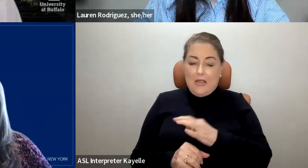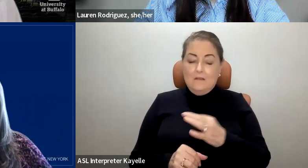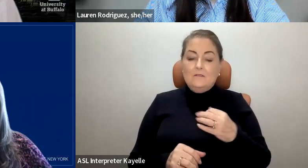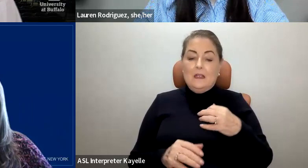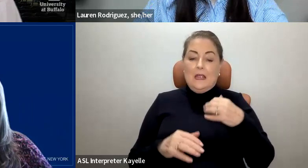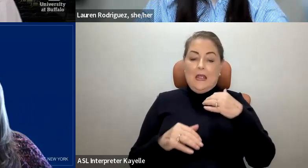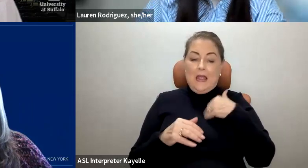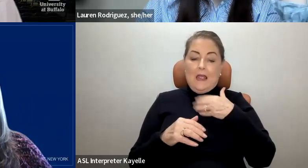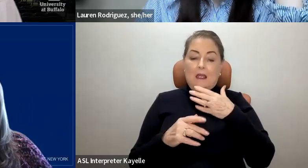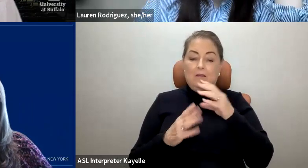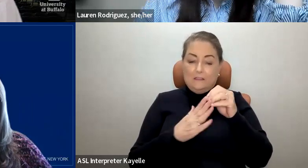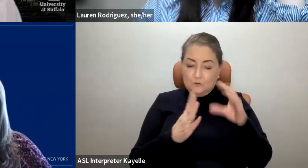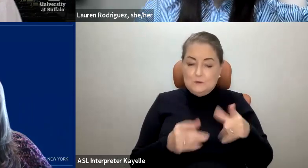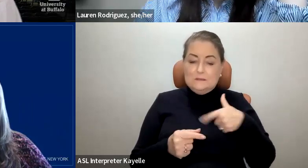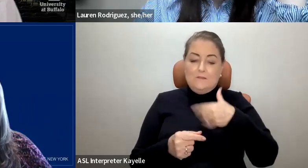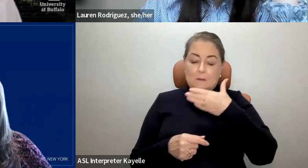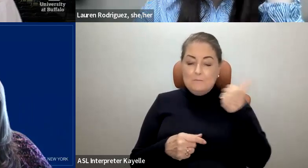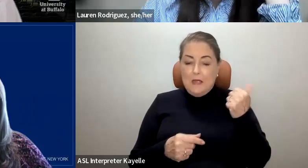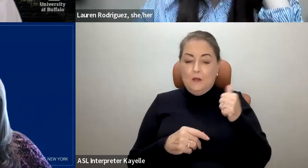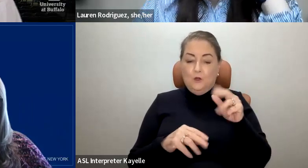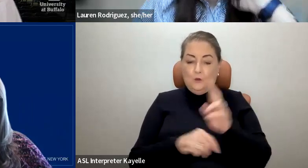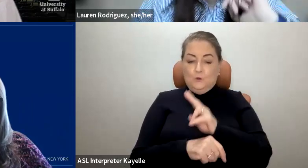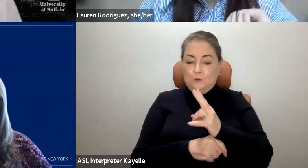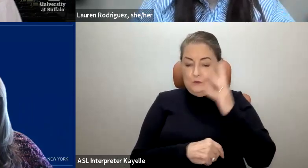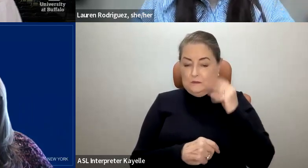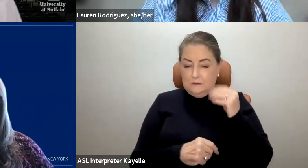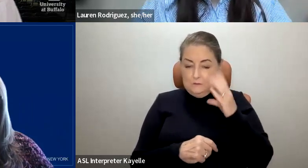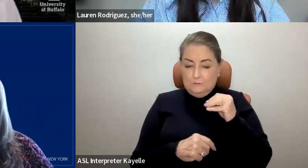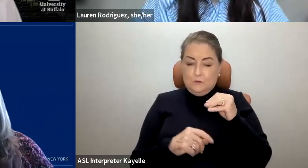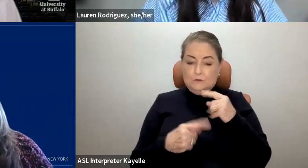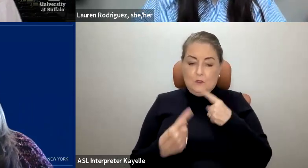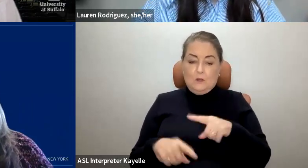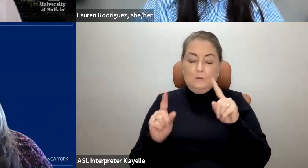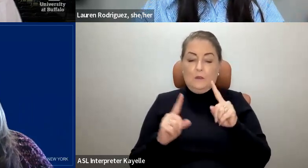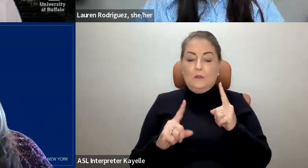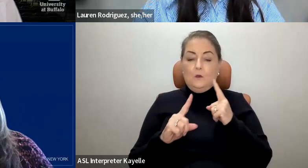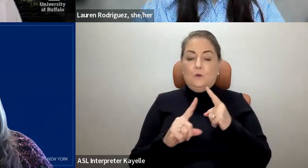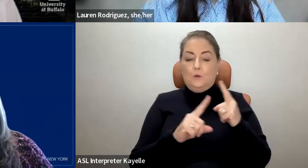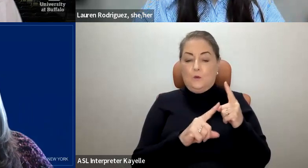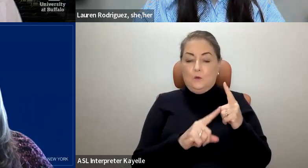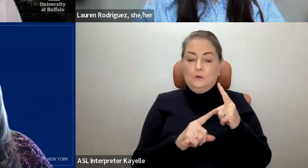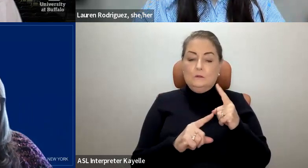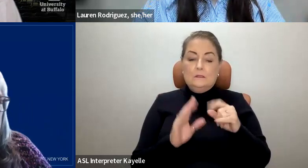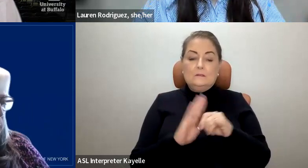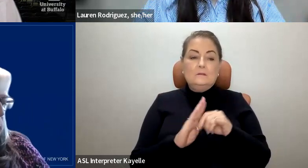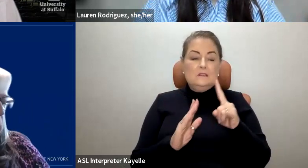accomplish all the goals that we identified in that initial slide. This is the structure that we set out initially to